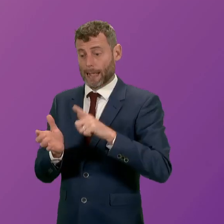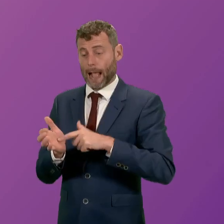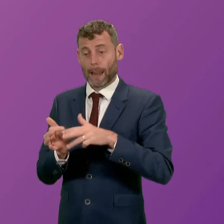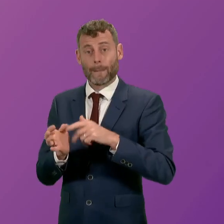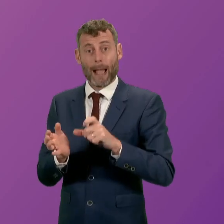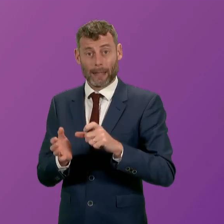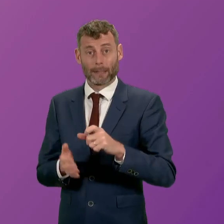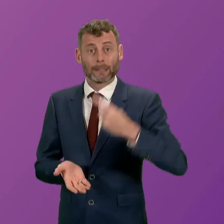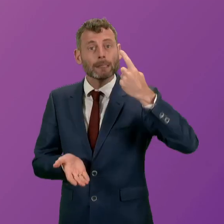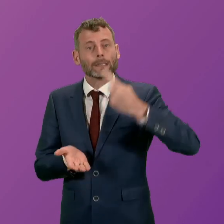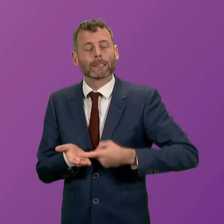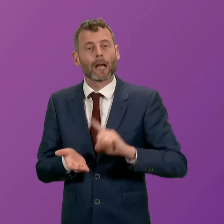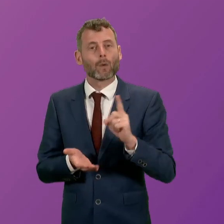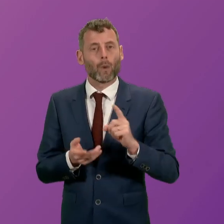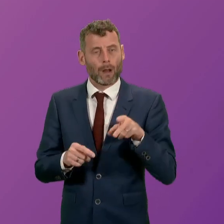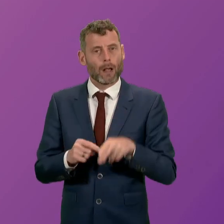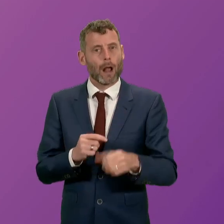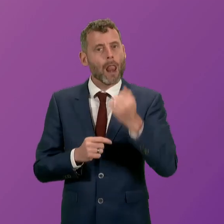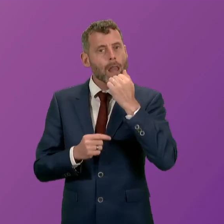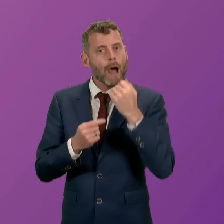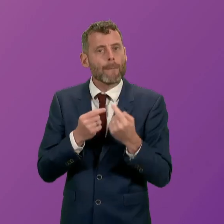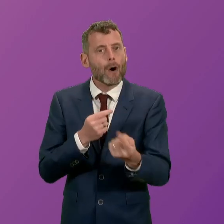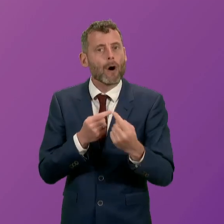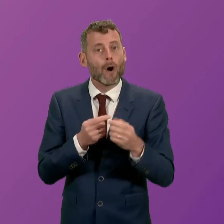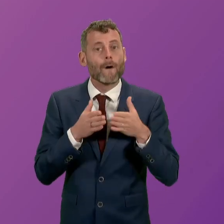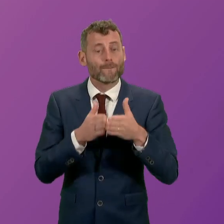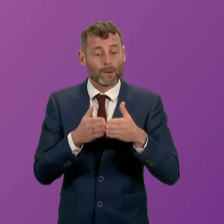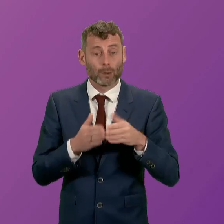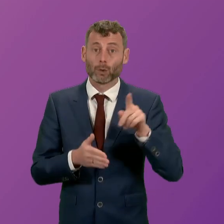decision to reduce the frequency of sailings to the isle of Cumbrae. That decision has been met